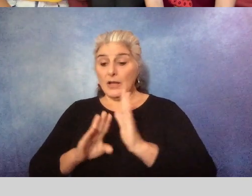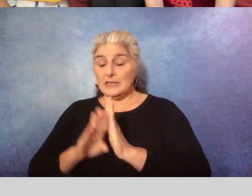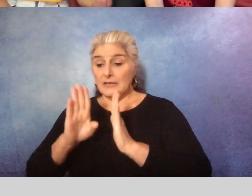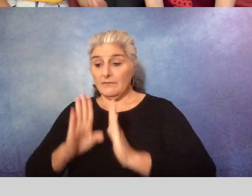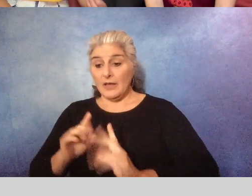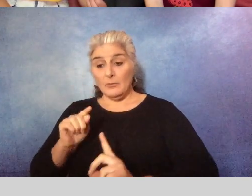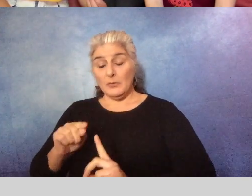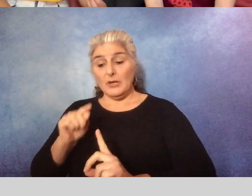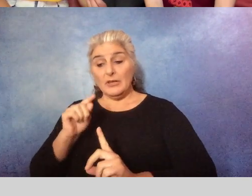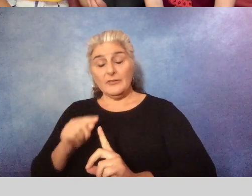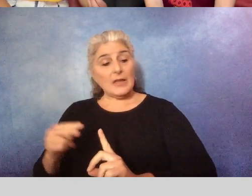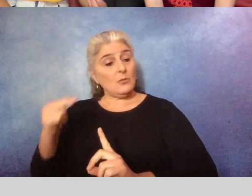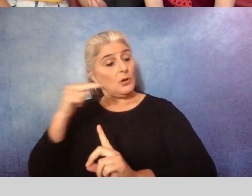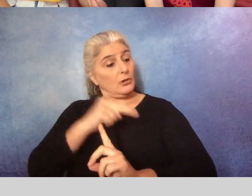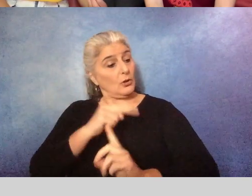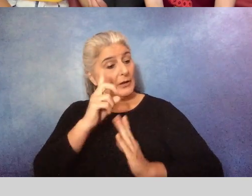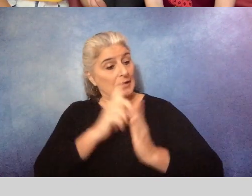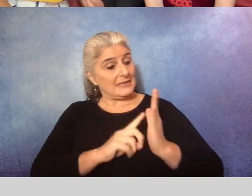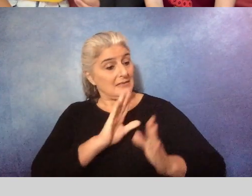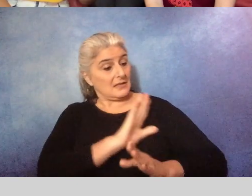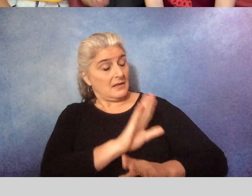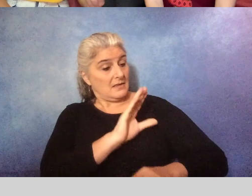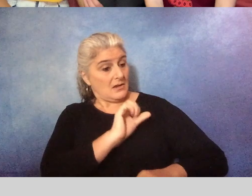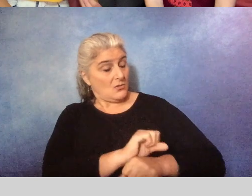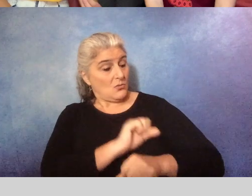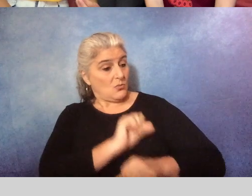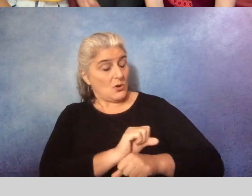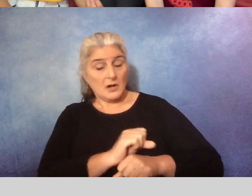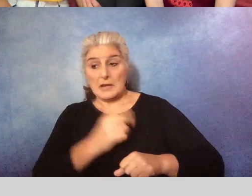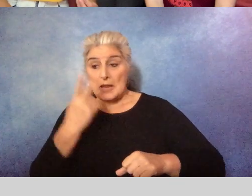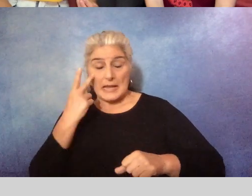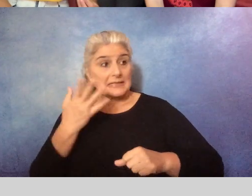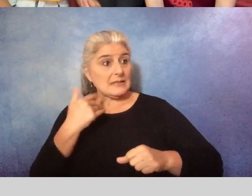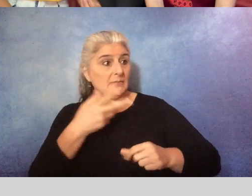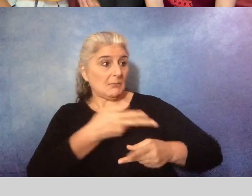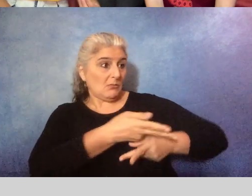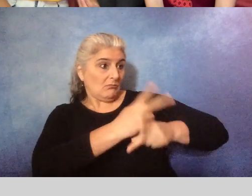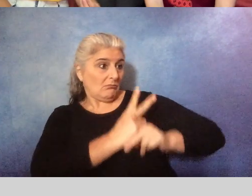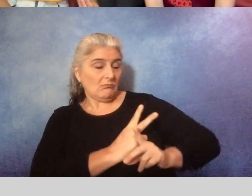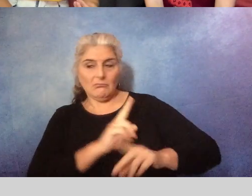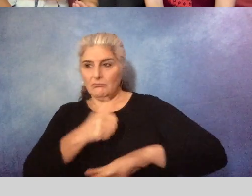would review design work to see if we could actually implement that.